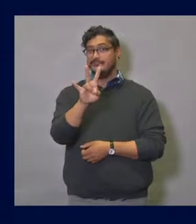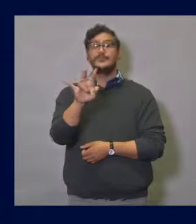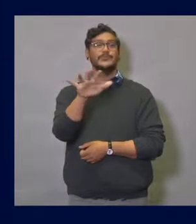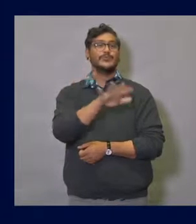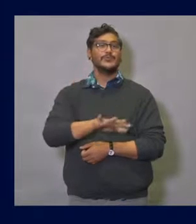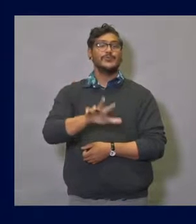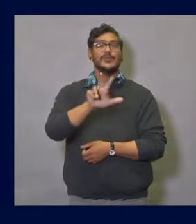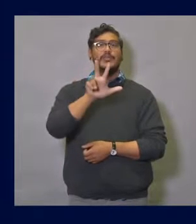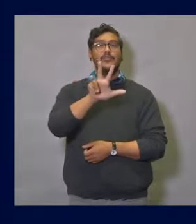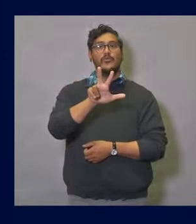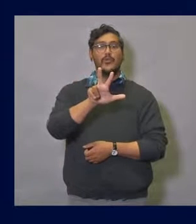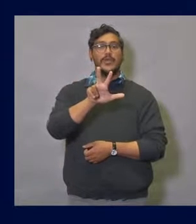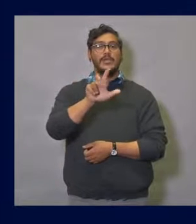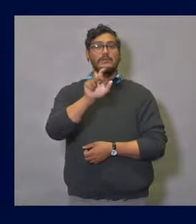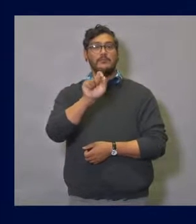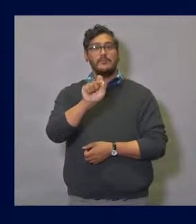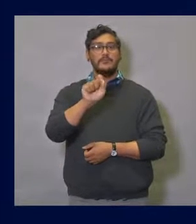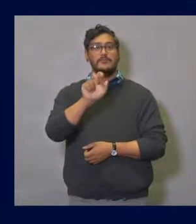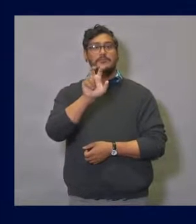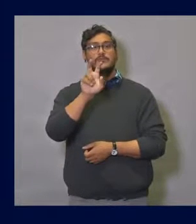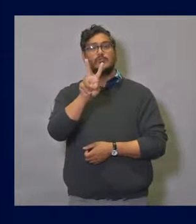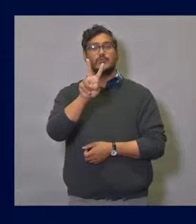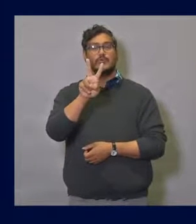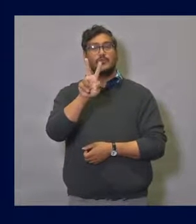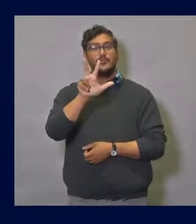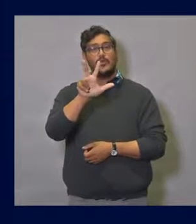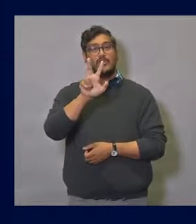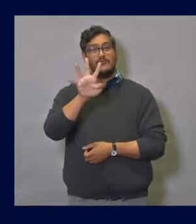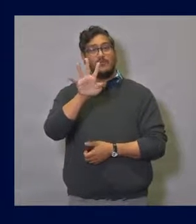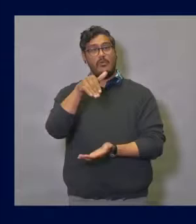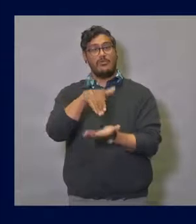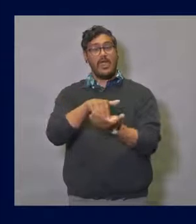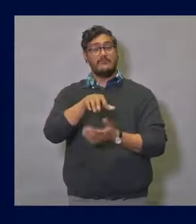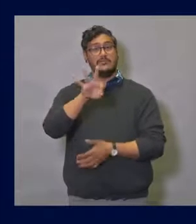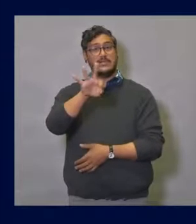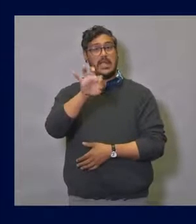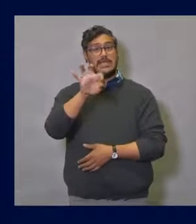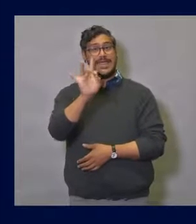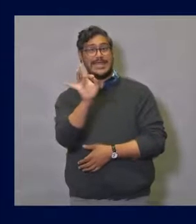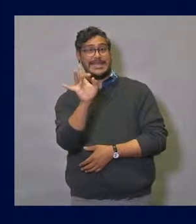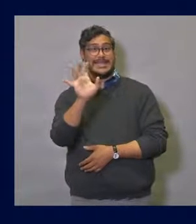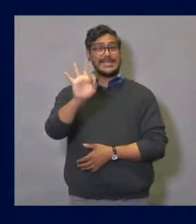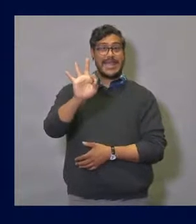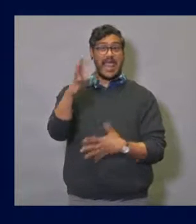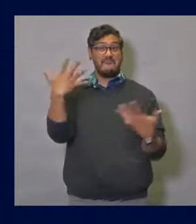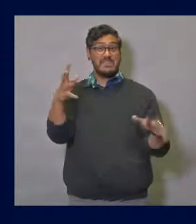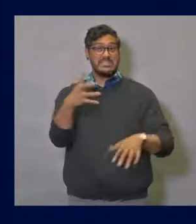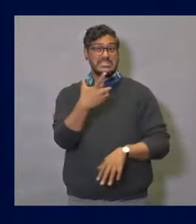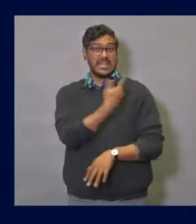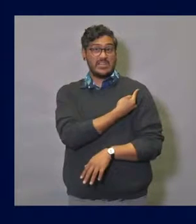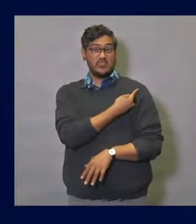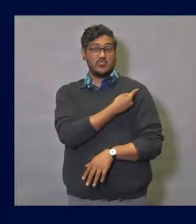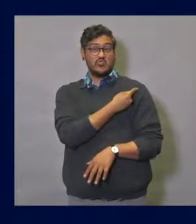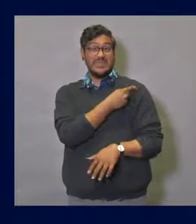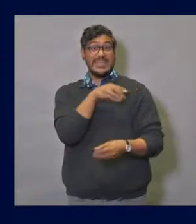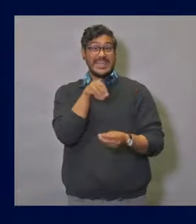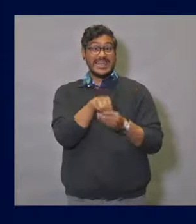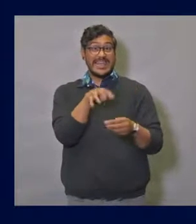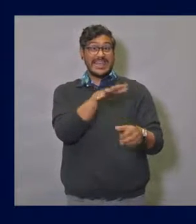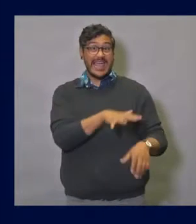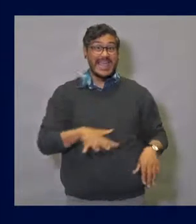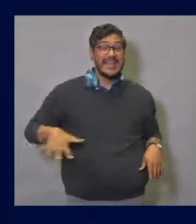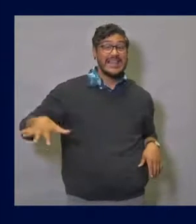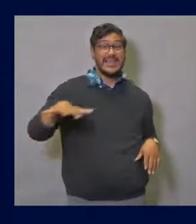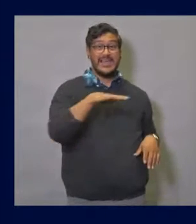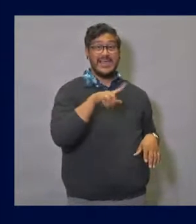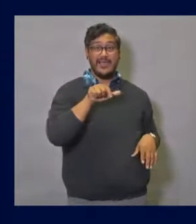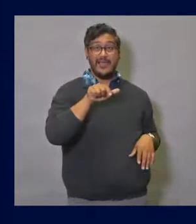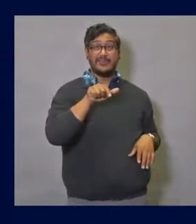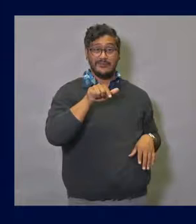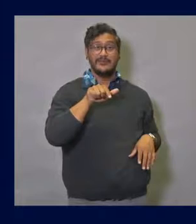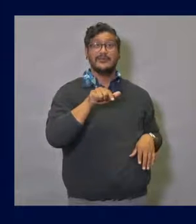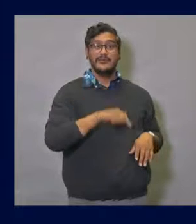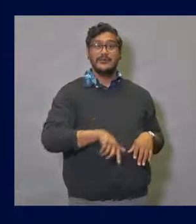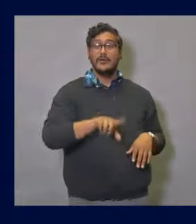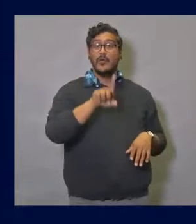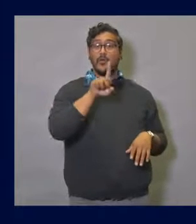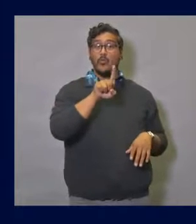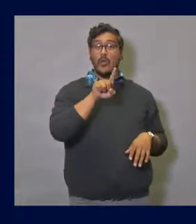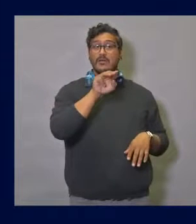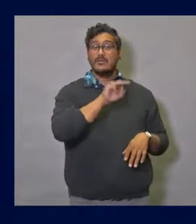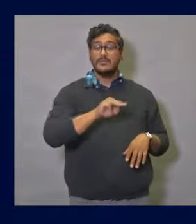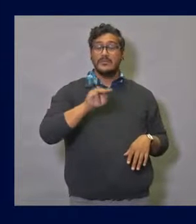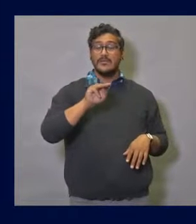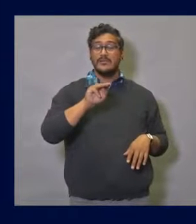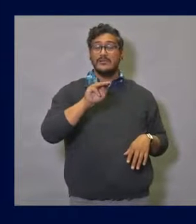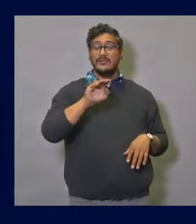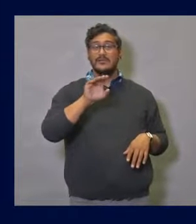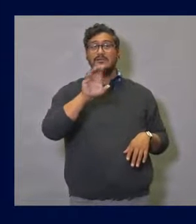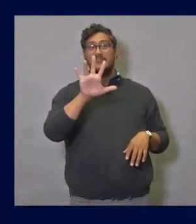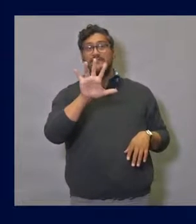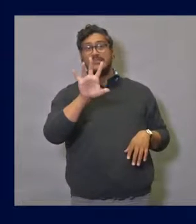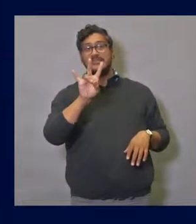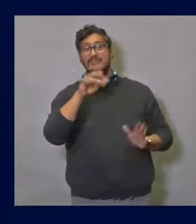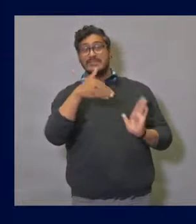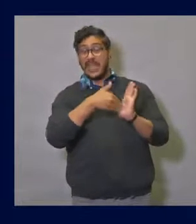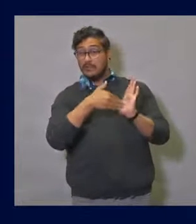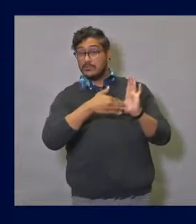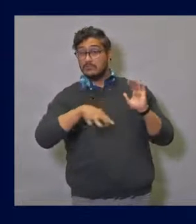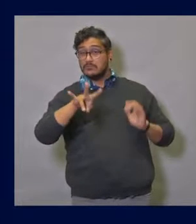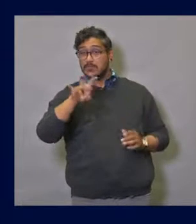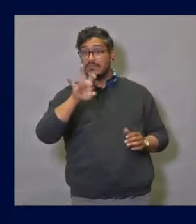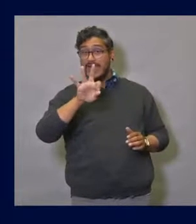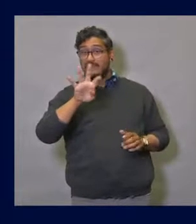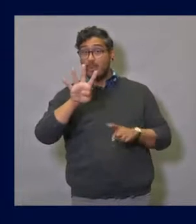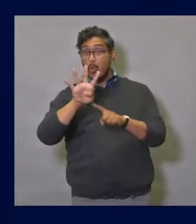PARA VACUNAR A LOS RESIDENTES,